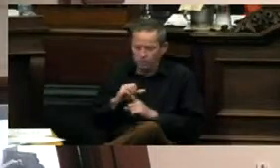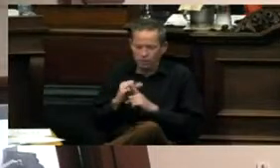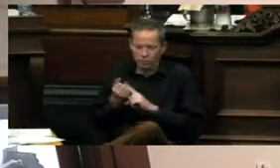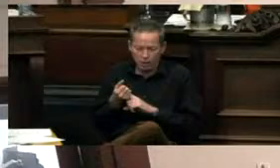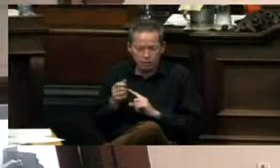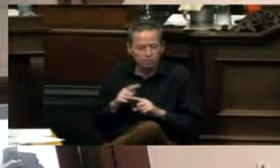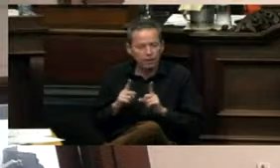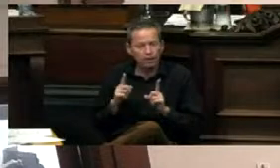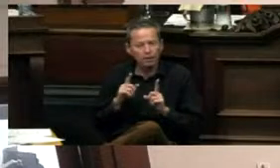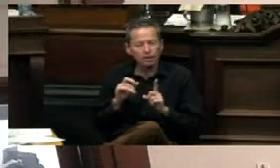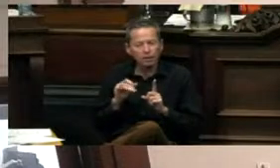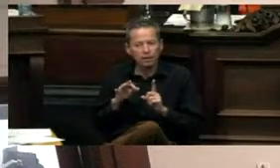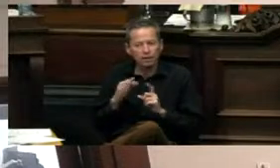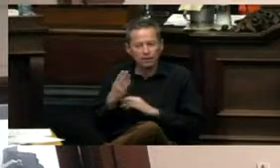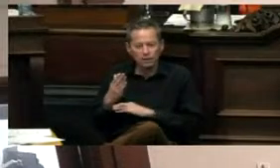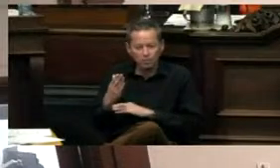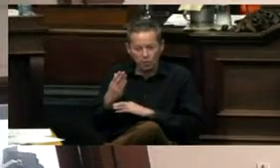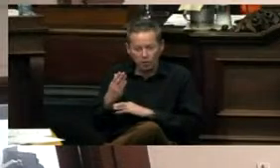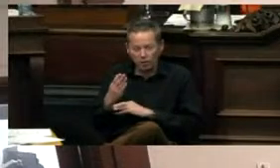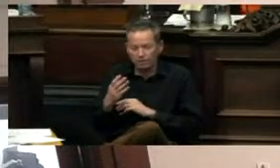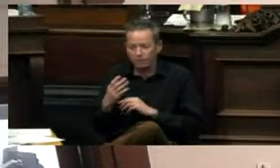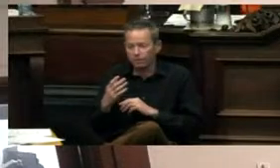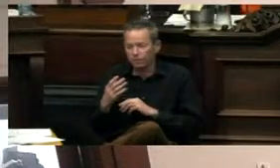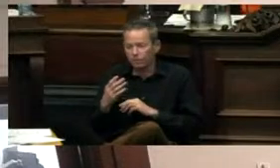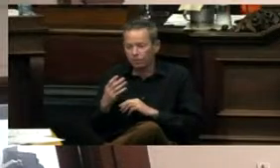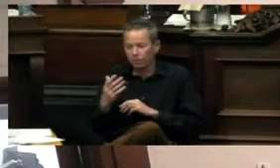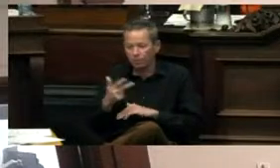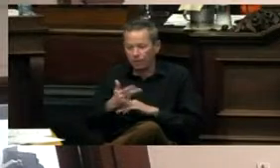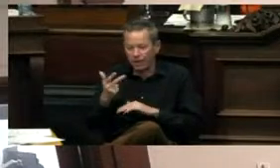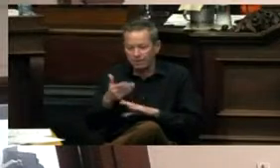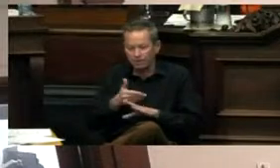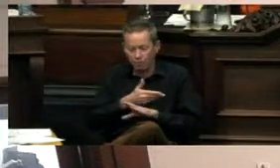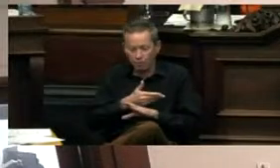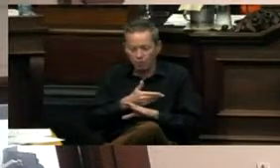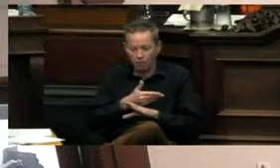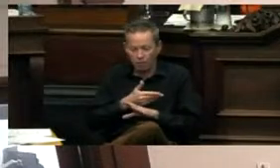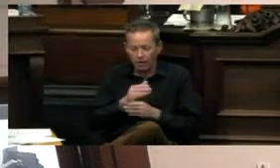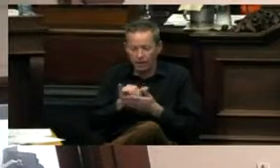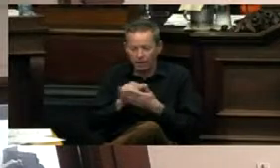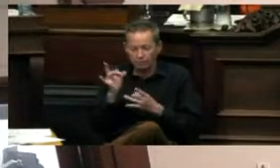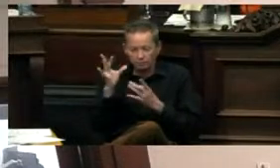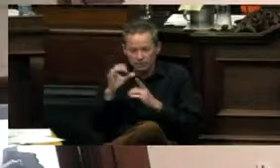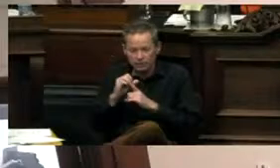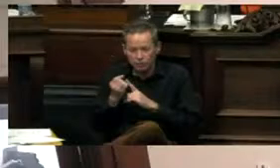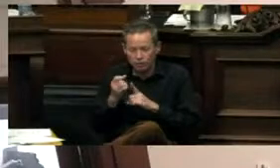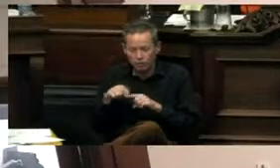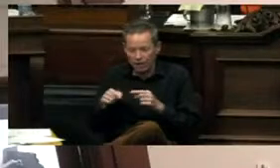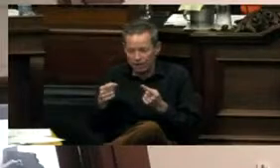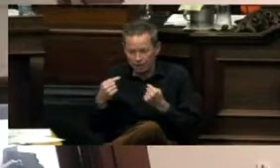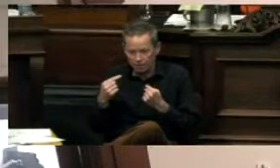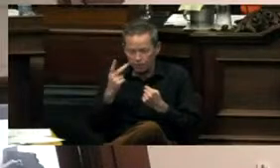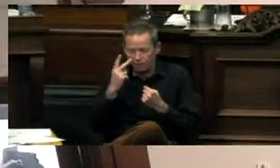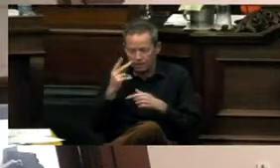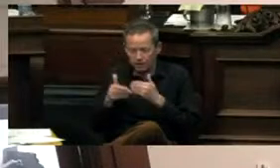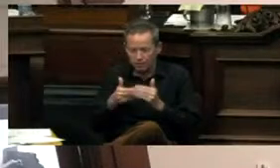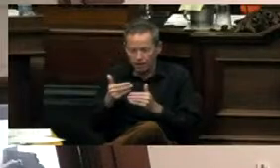don't and I'm not asking and don't want to know what the dire situations were, but if it's a